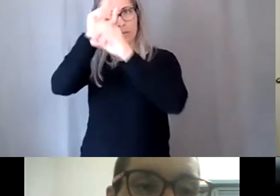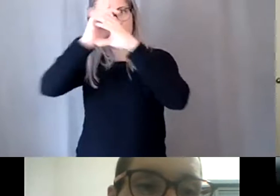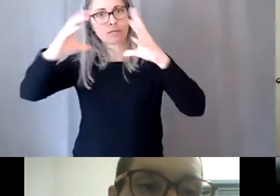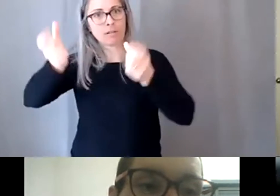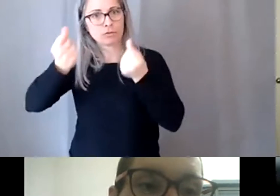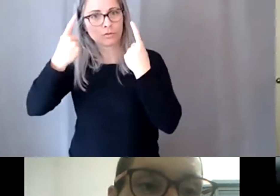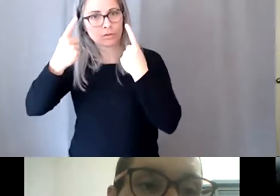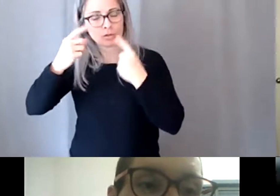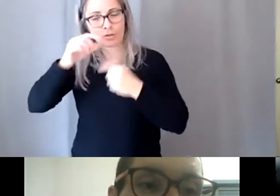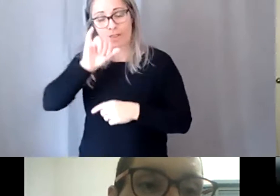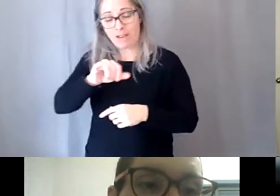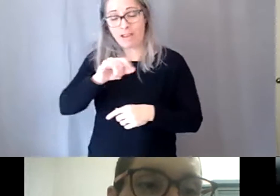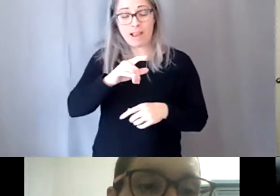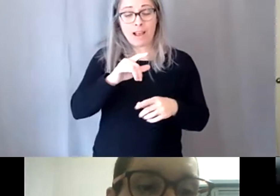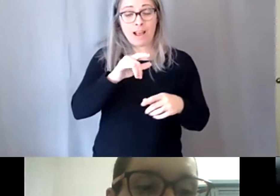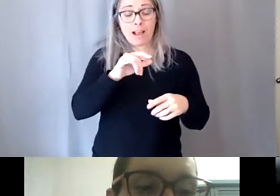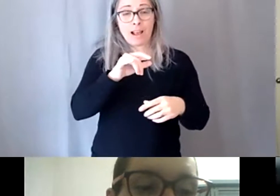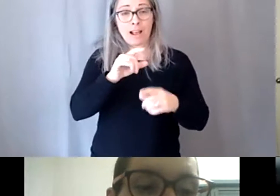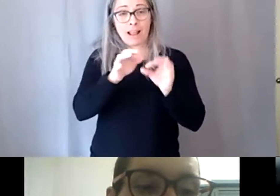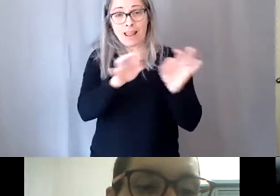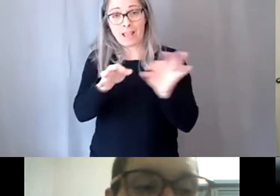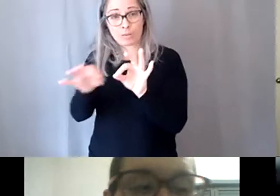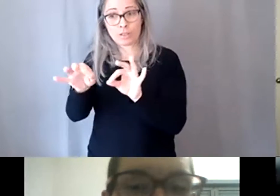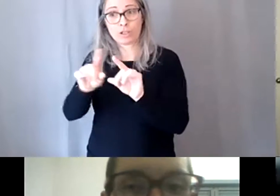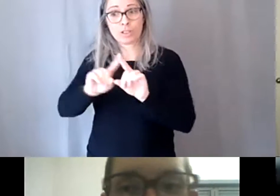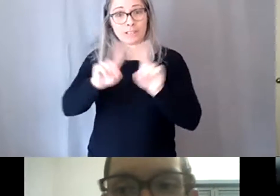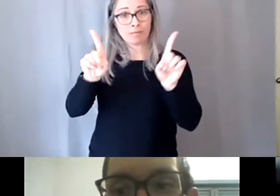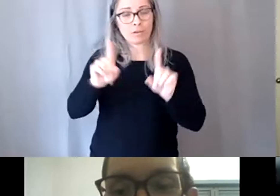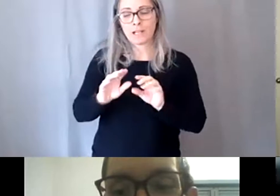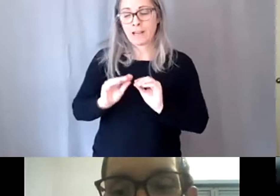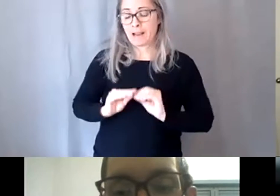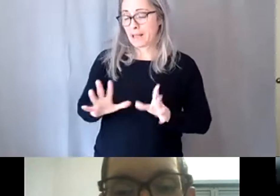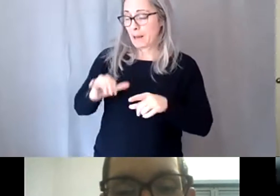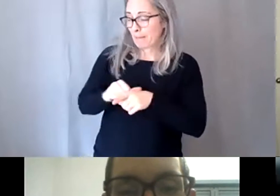embedded in the language is the same